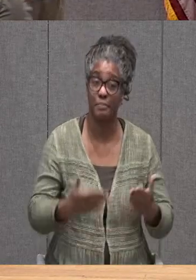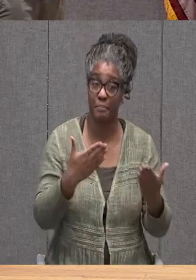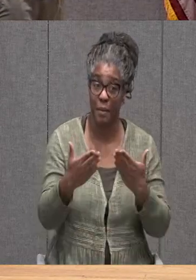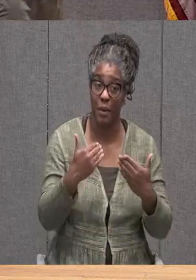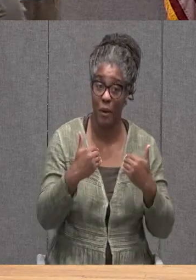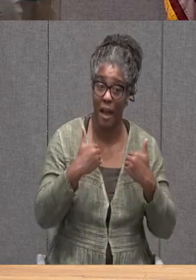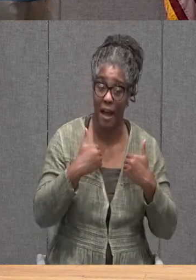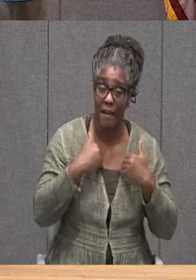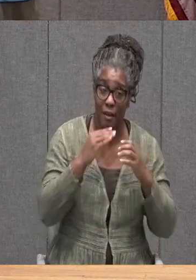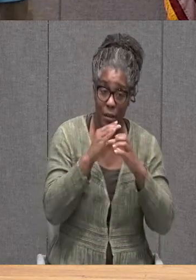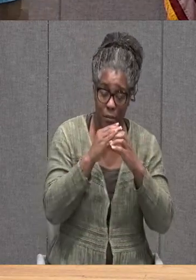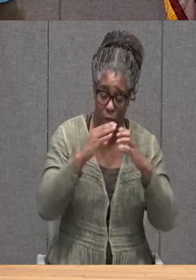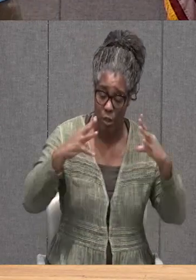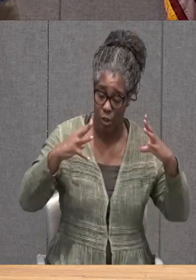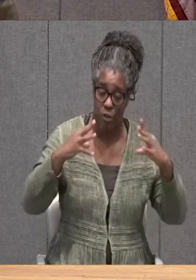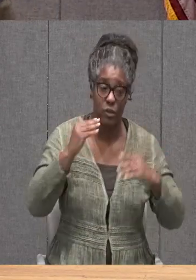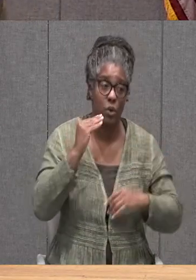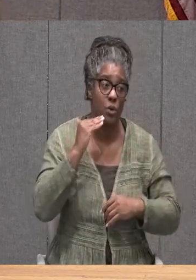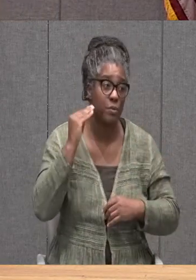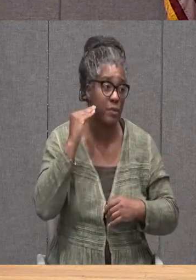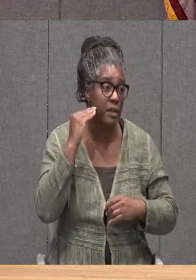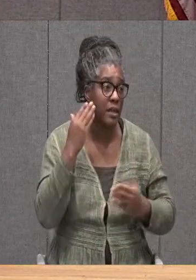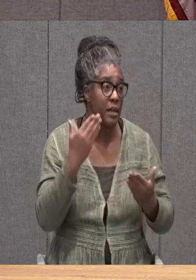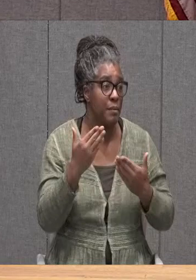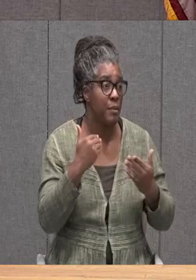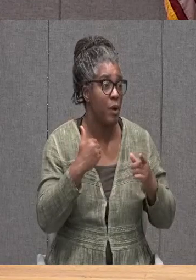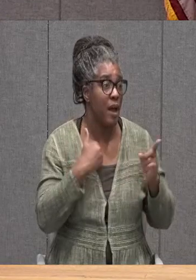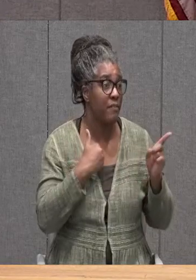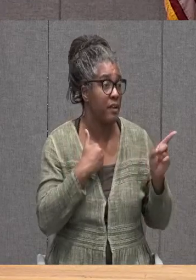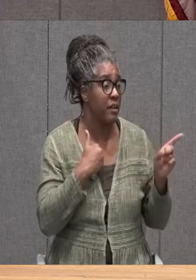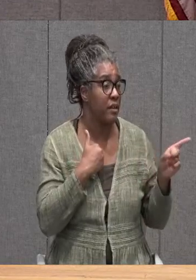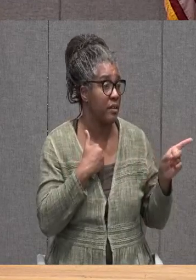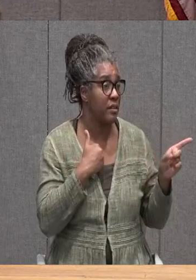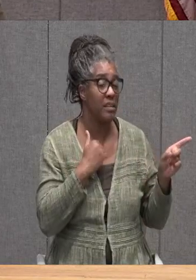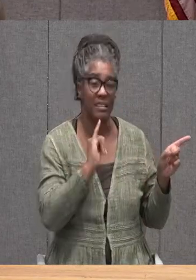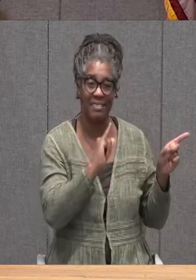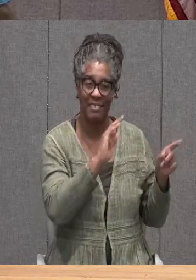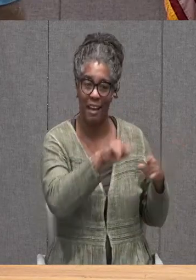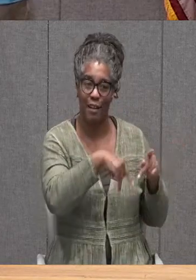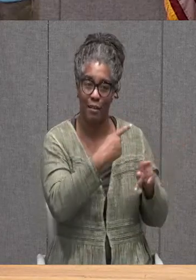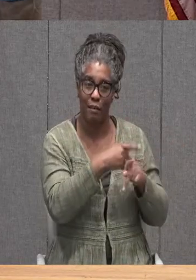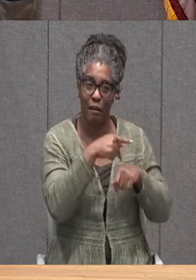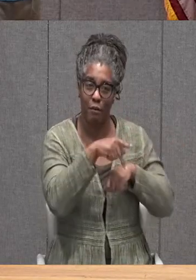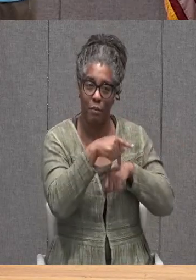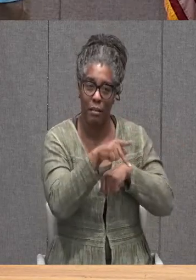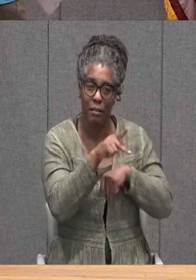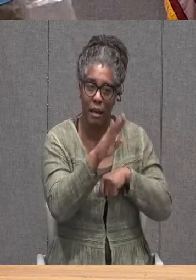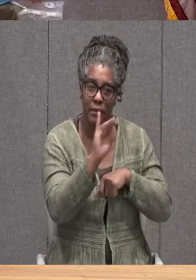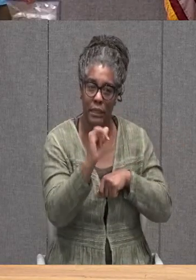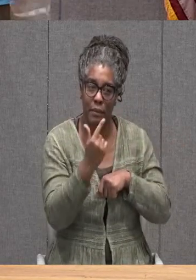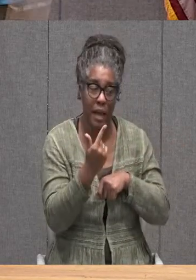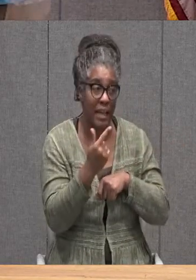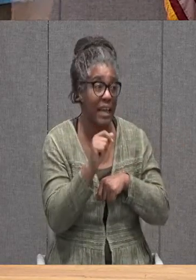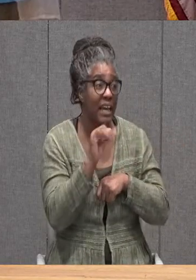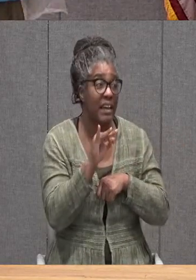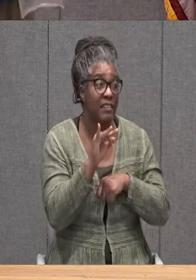you might have lots of these plastic bags from the store, (plastic crinkling) if you put a whole bunch of those bags together,